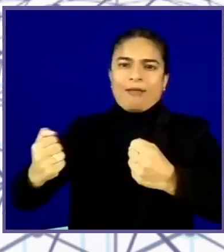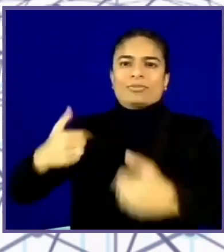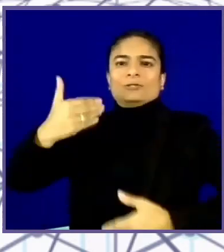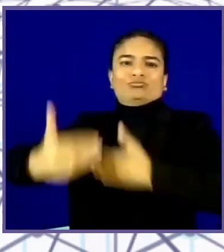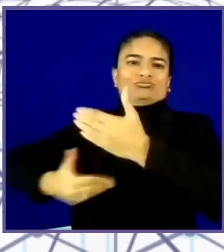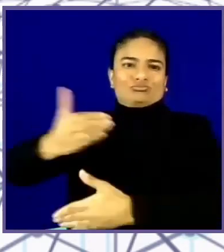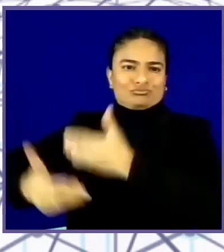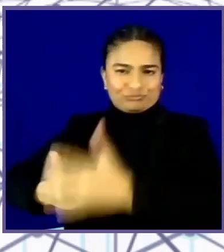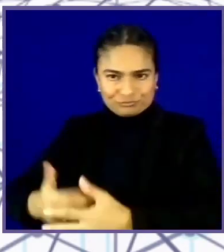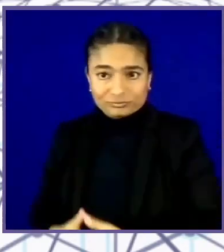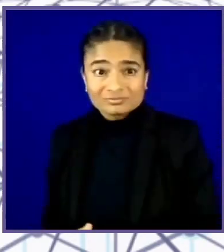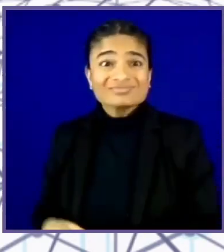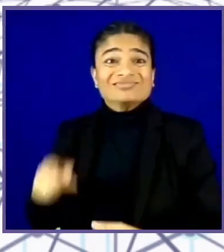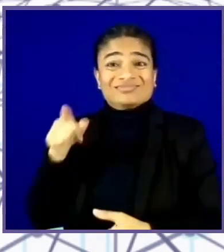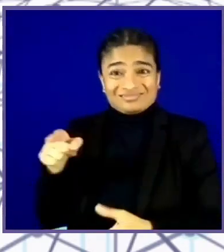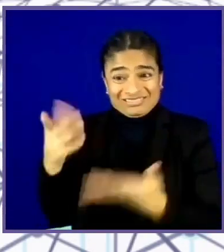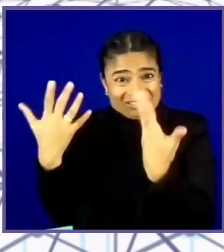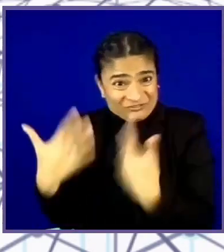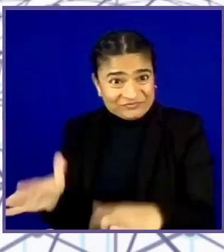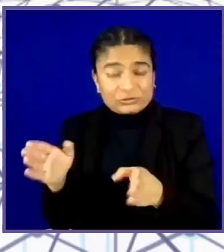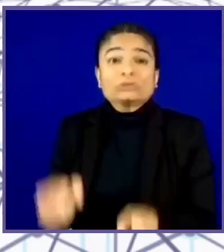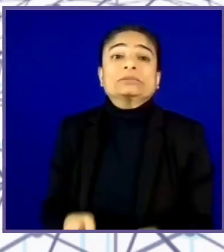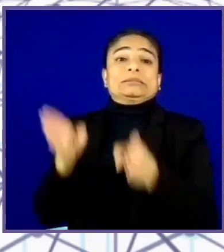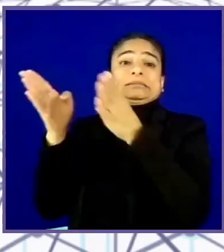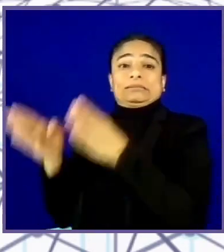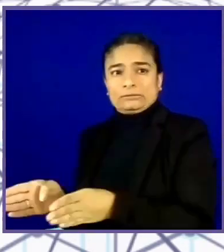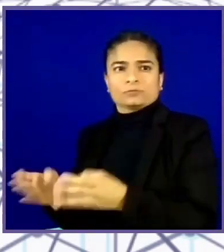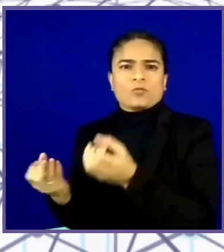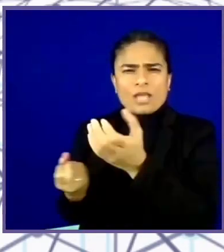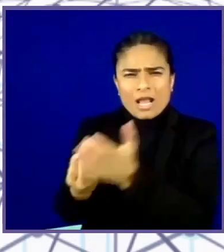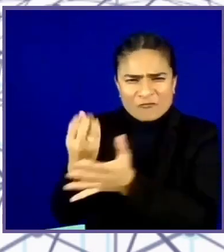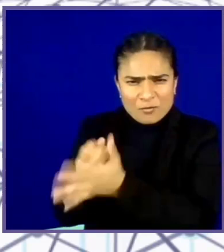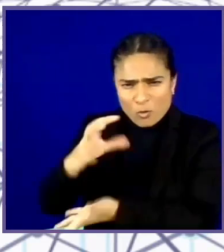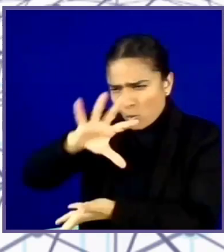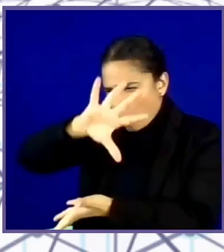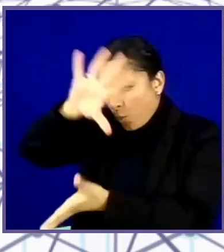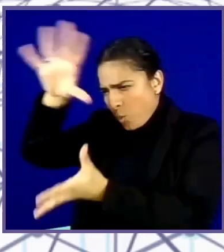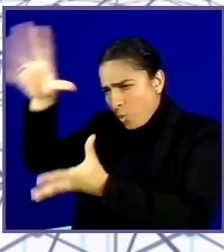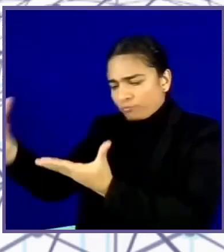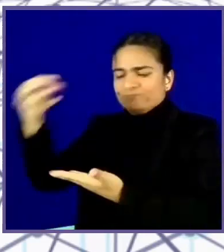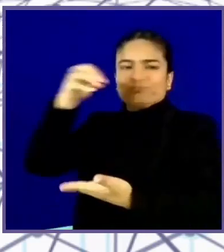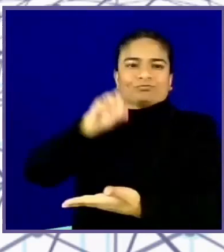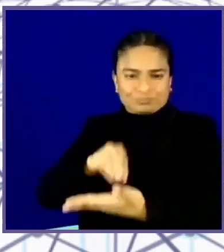We worked with the individual to identify the impact of their disability on daily living